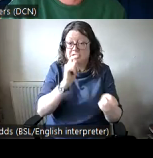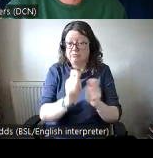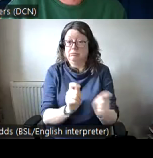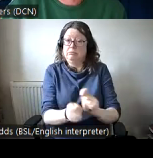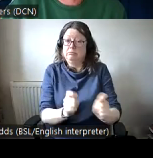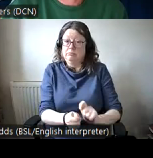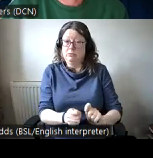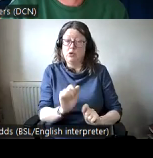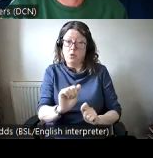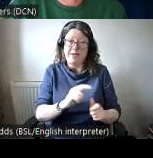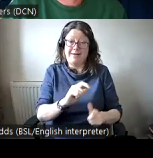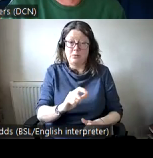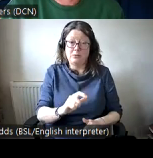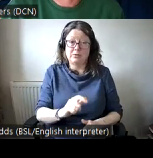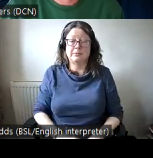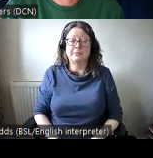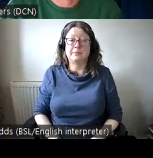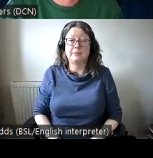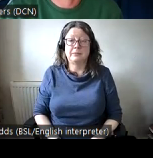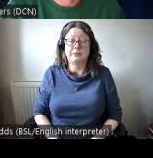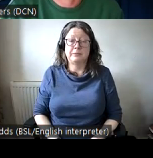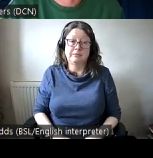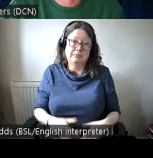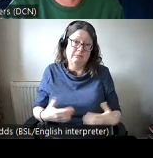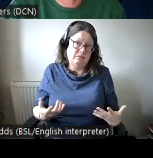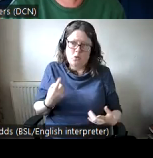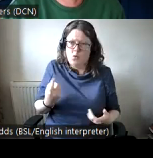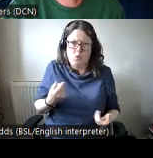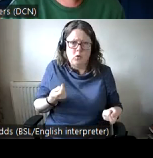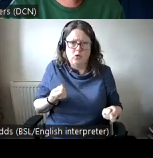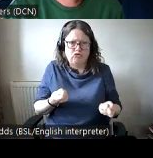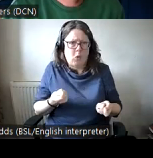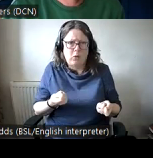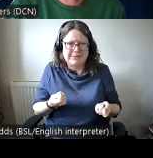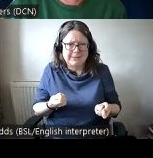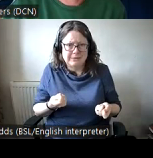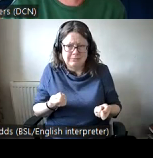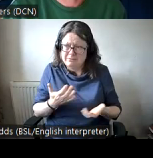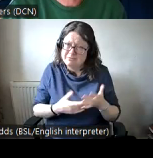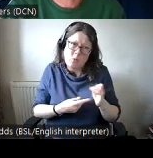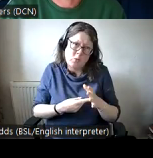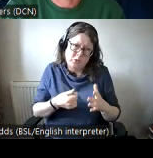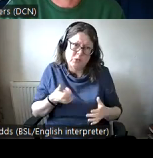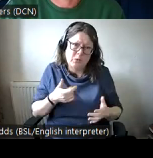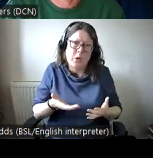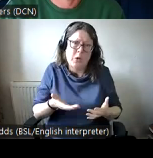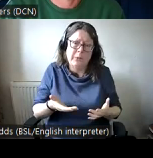The first question to ask is, who actually controls your account? It's really, really important. What I see sometimes